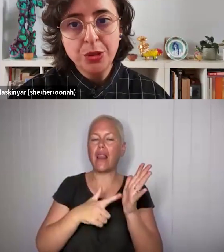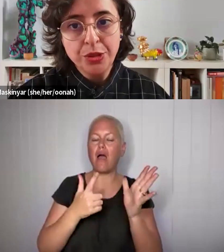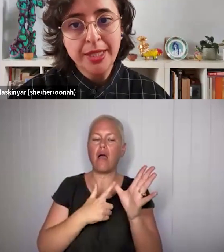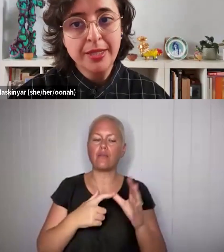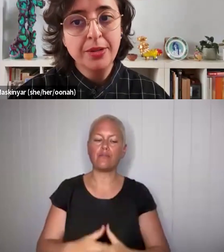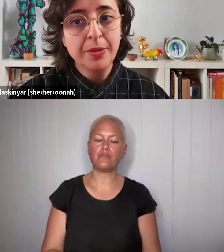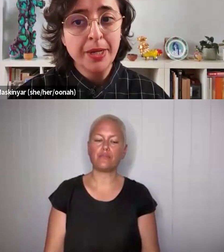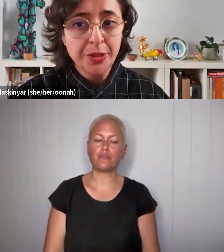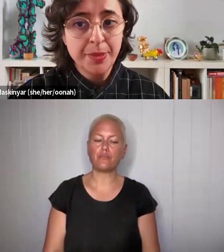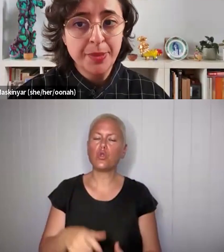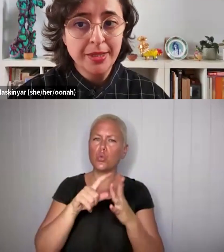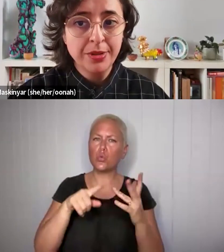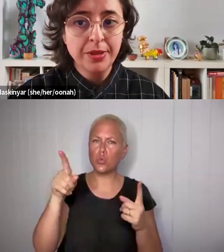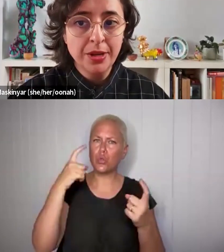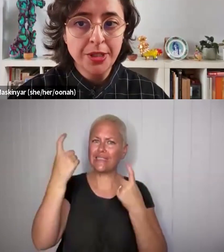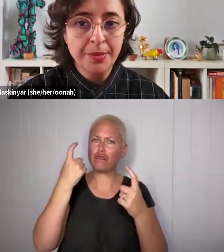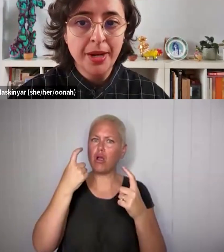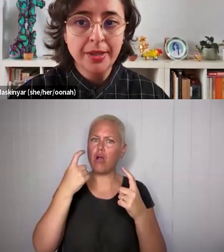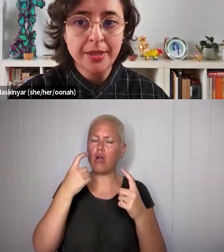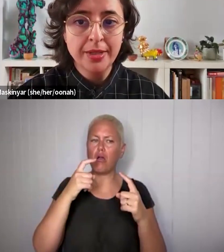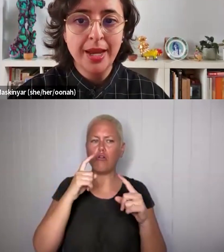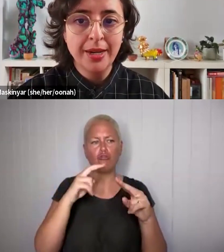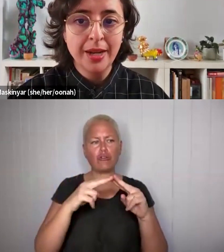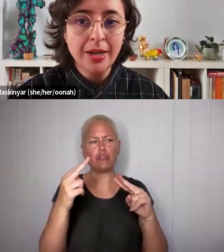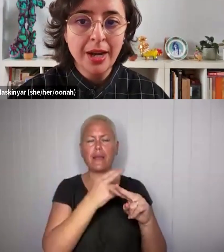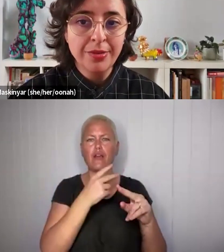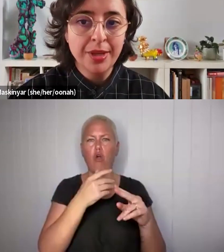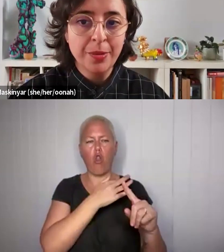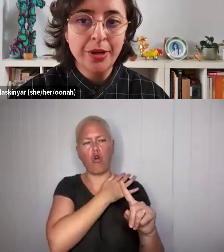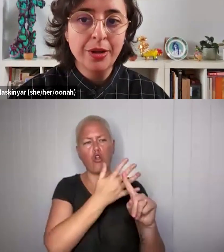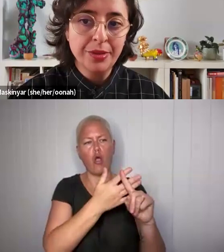'do you consider a retrospective of a long-term artist and and archive of their work over